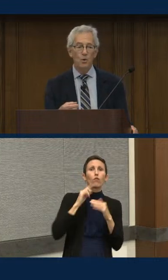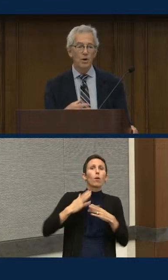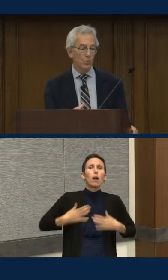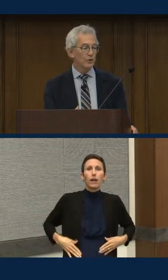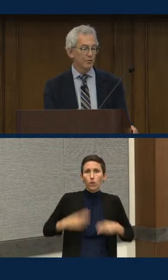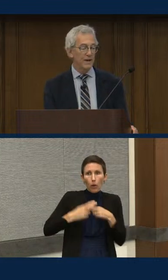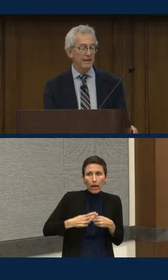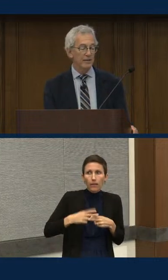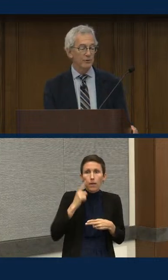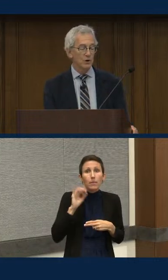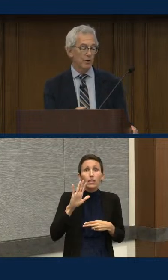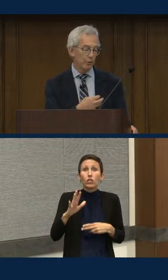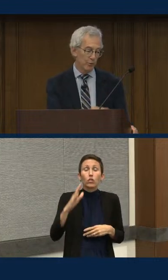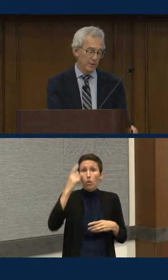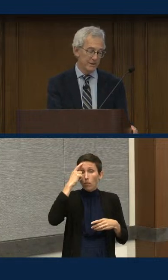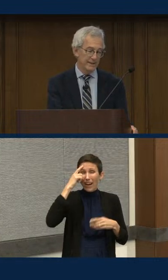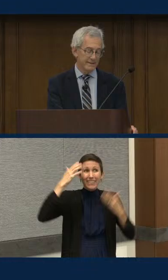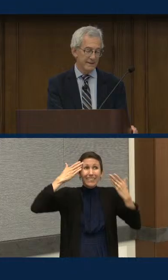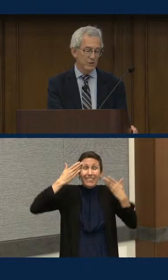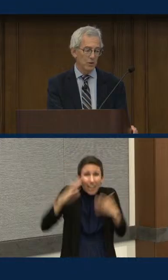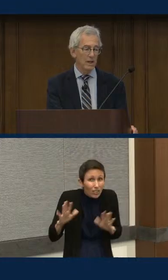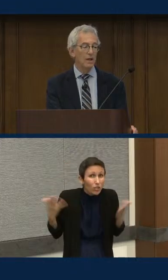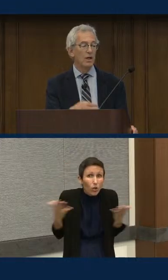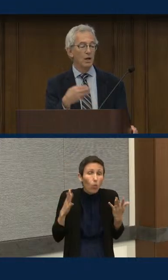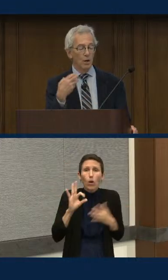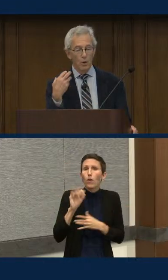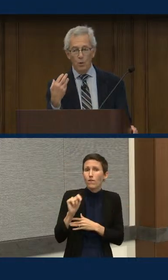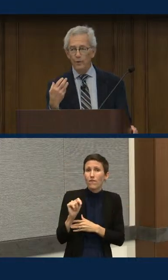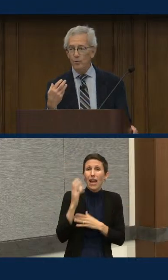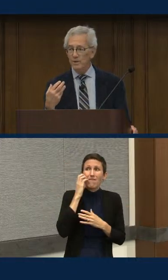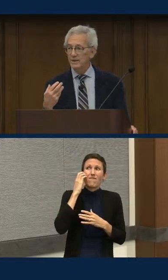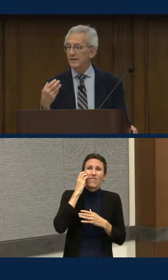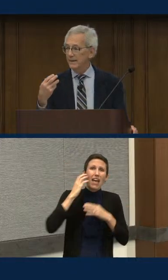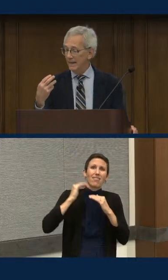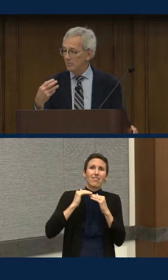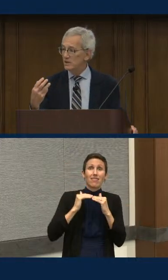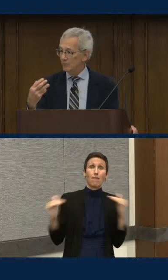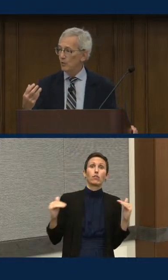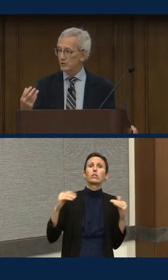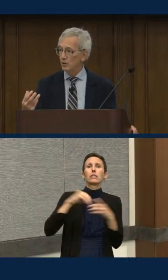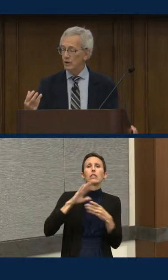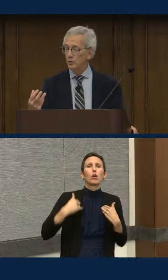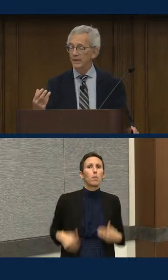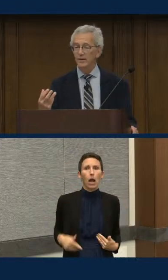levels are, you are missing the signal or you are missing the